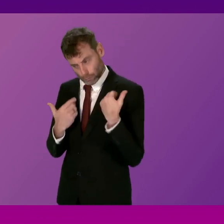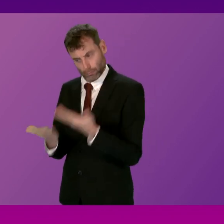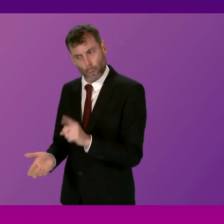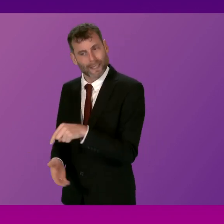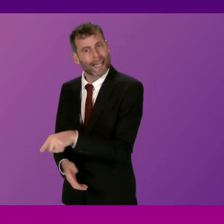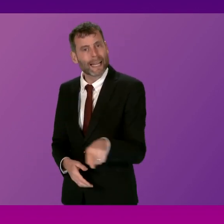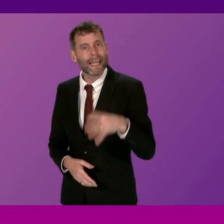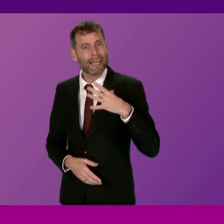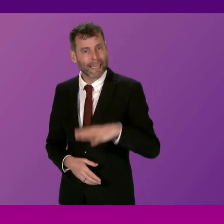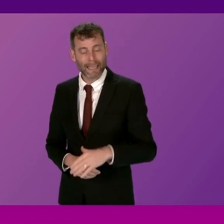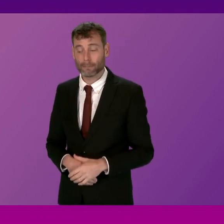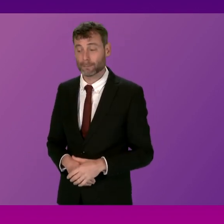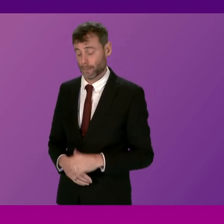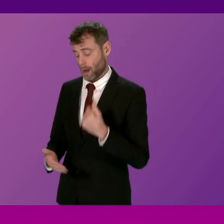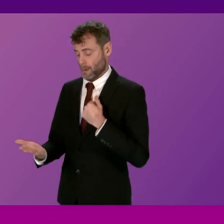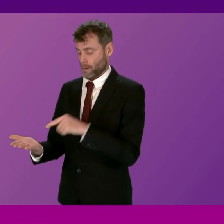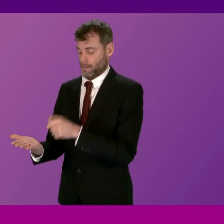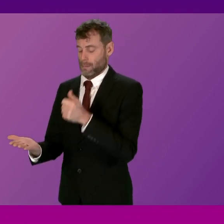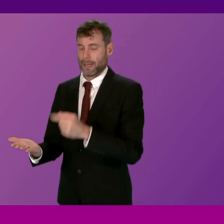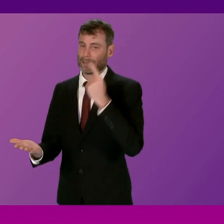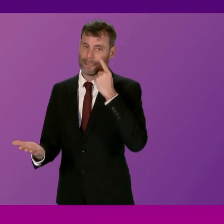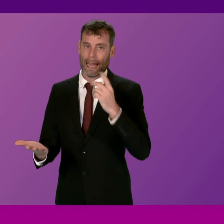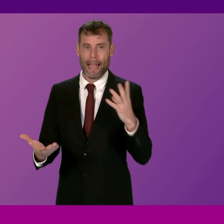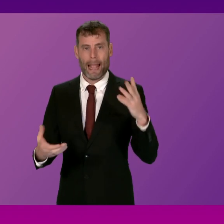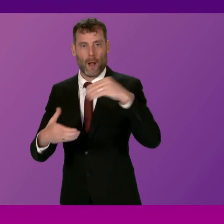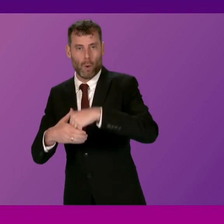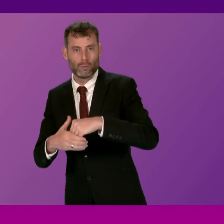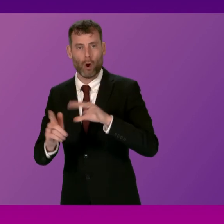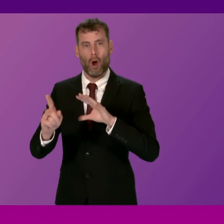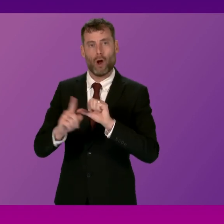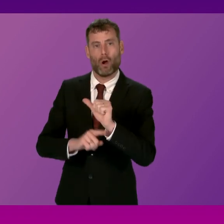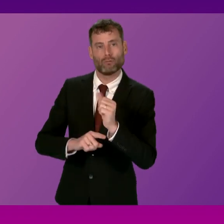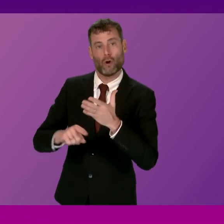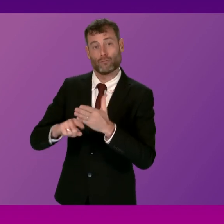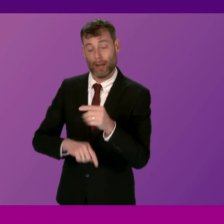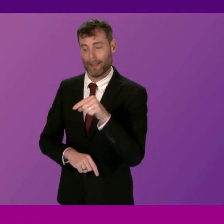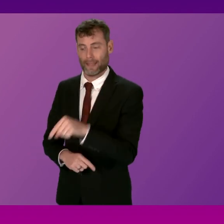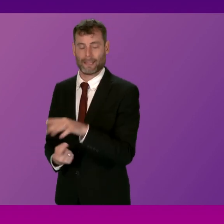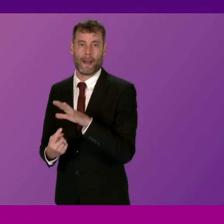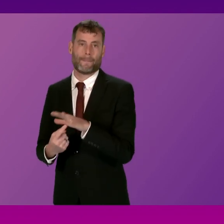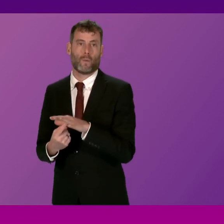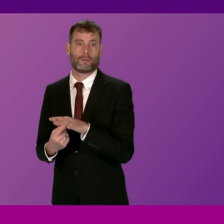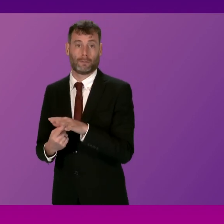and cultural rights, is a step towards bridging the gap between the disabled and the able bodied.